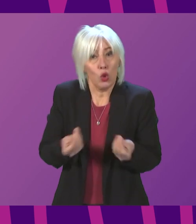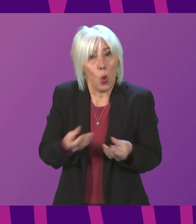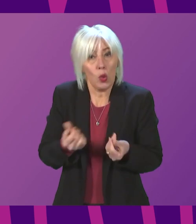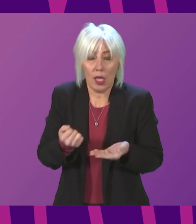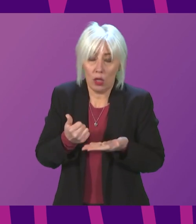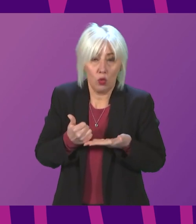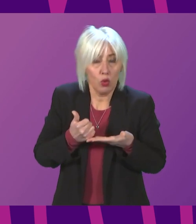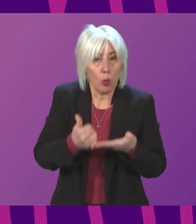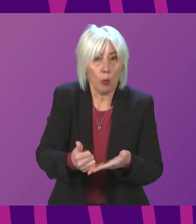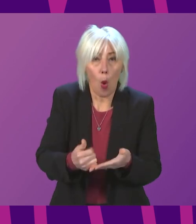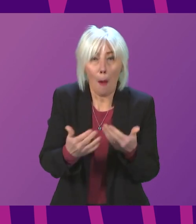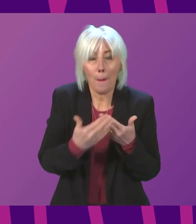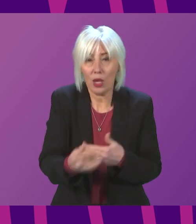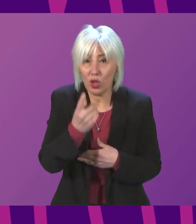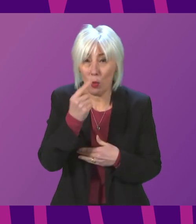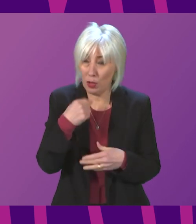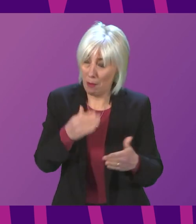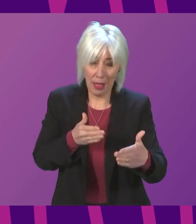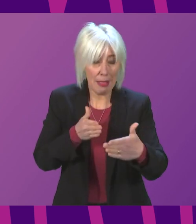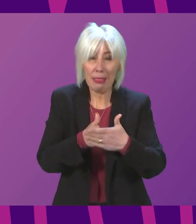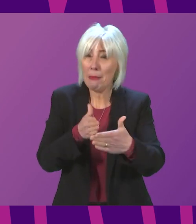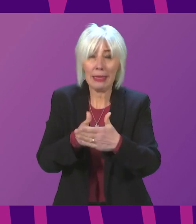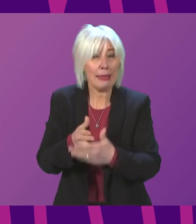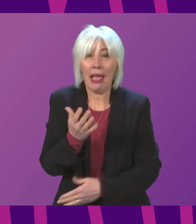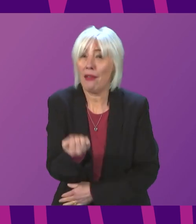that we do that, but there are limitations to it.